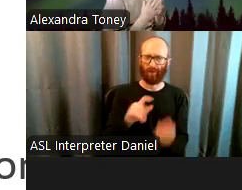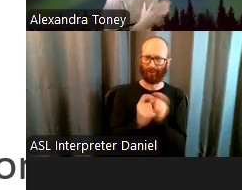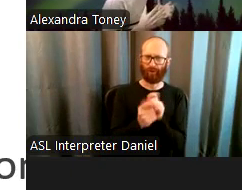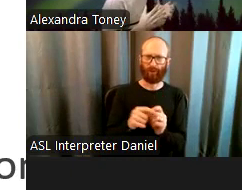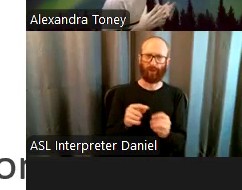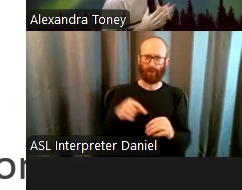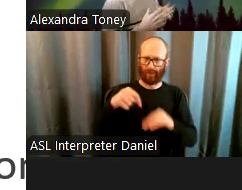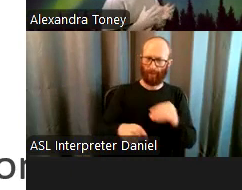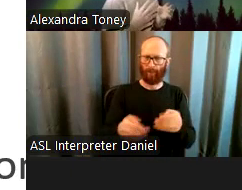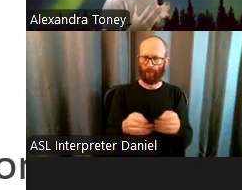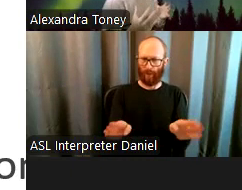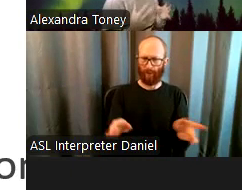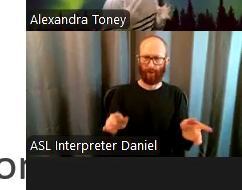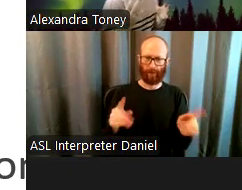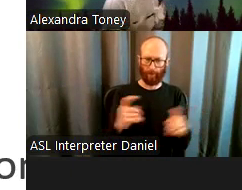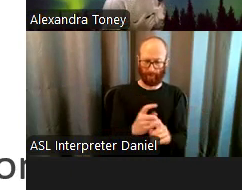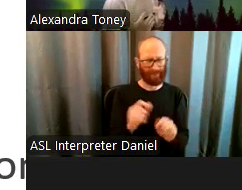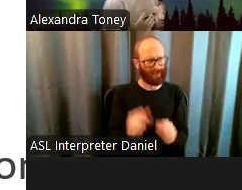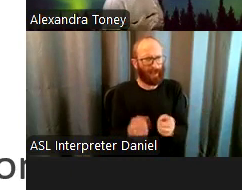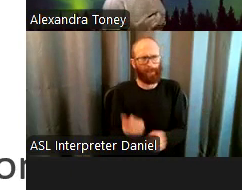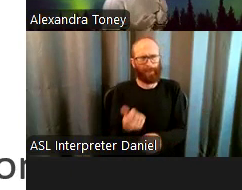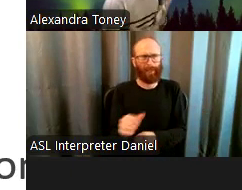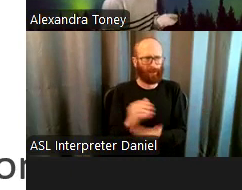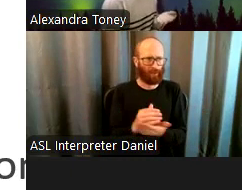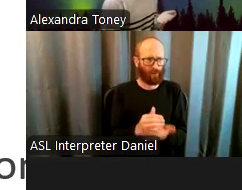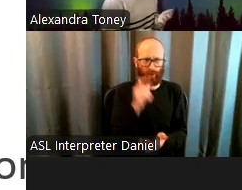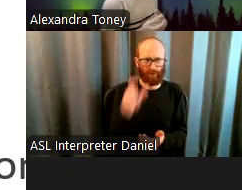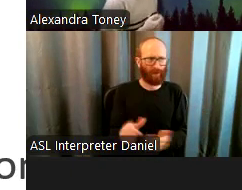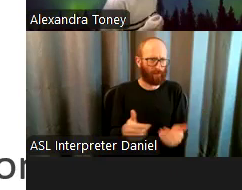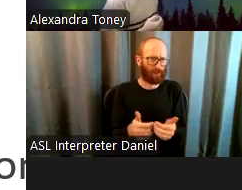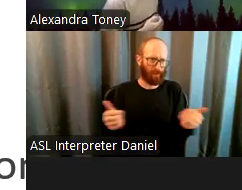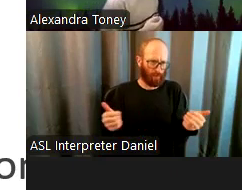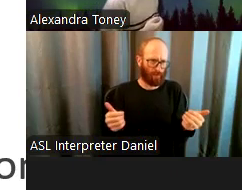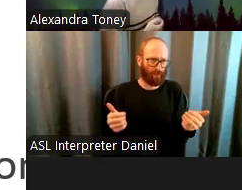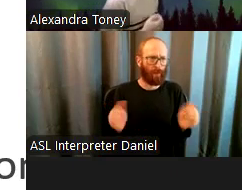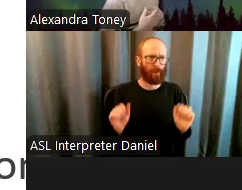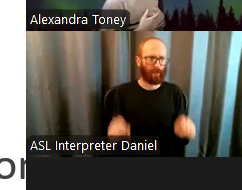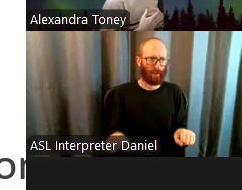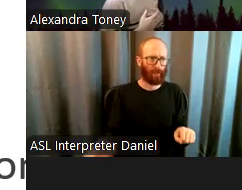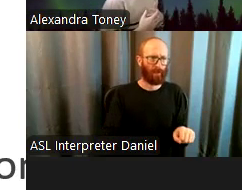any course; it totally doesn't have to be a separate course, but it can be and as systems,